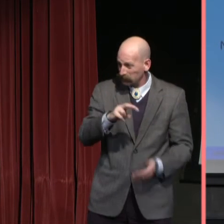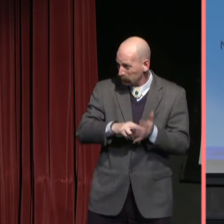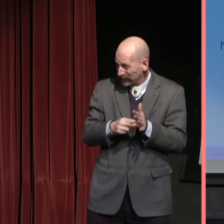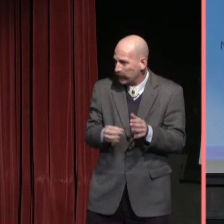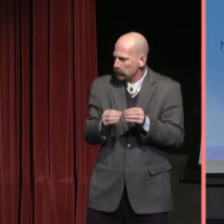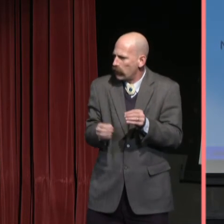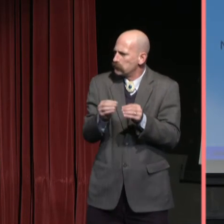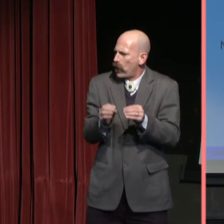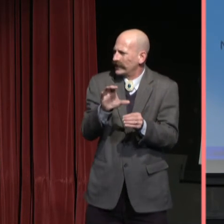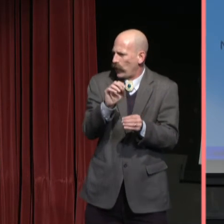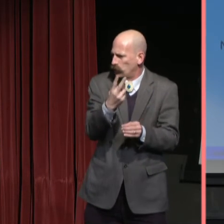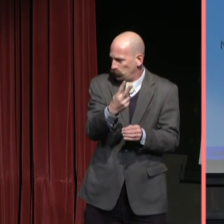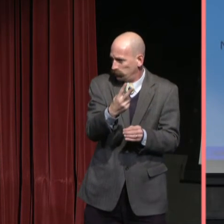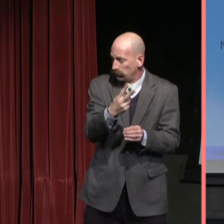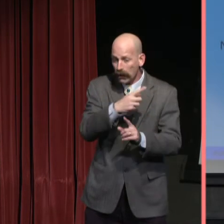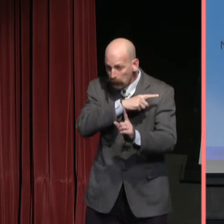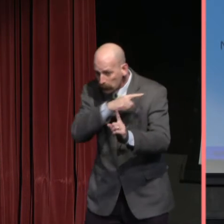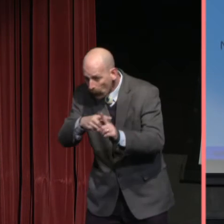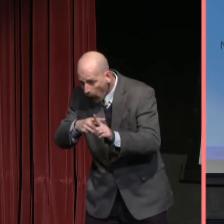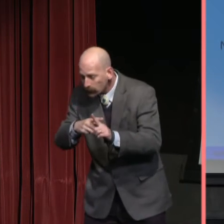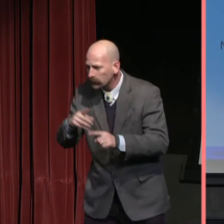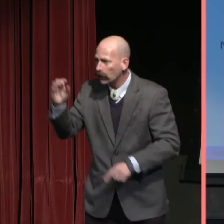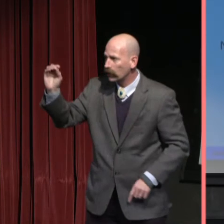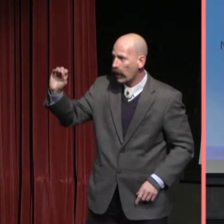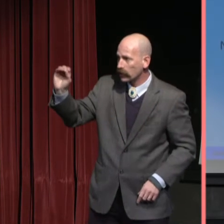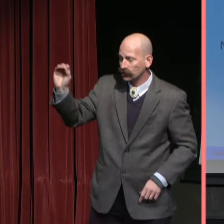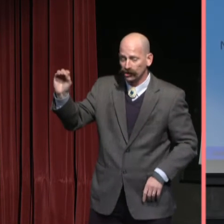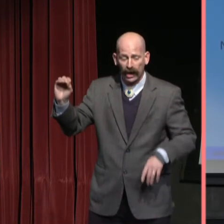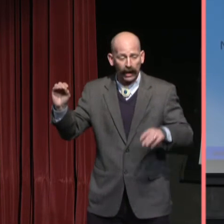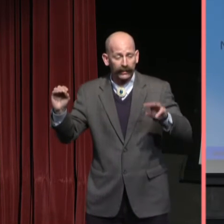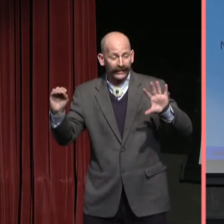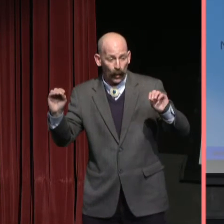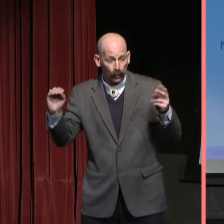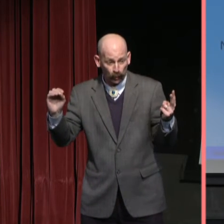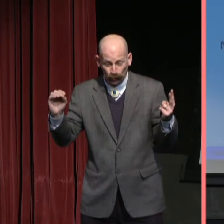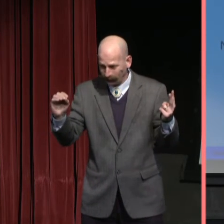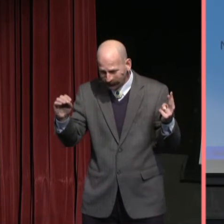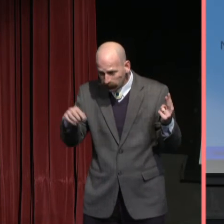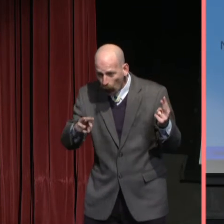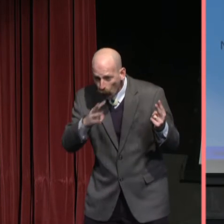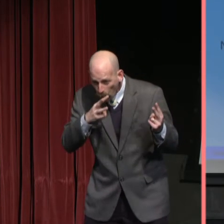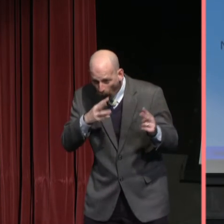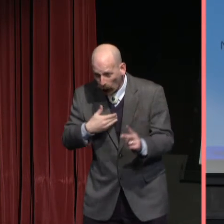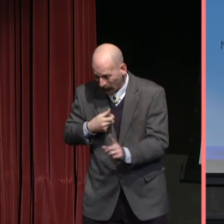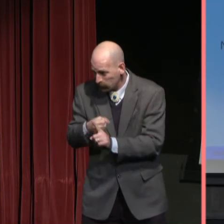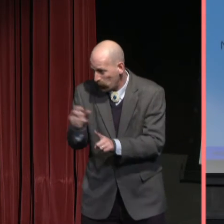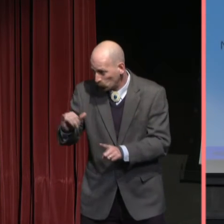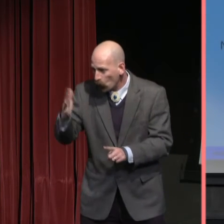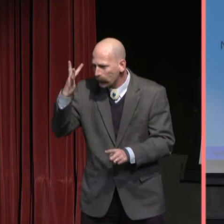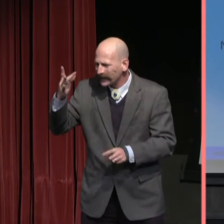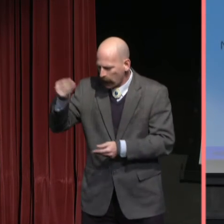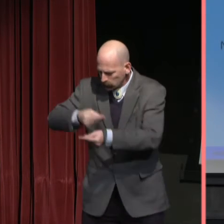And we've also got an exchange of CO2 between the air and the water in the oceans, constantly exchanging in both directions.